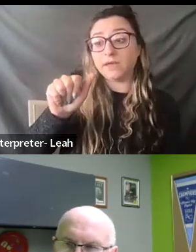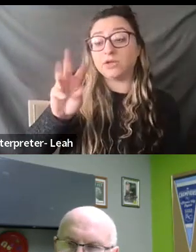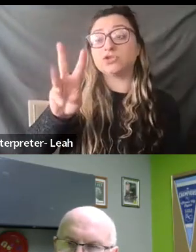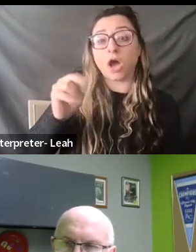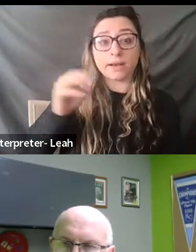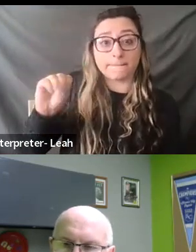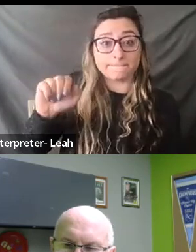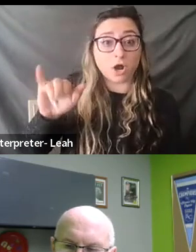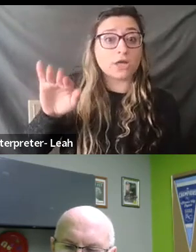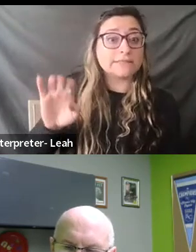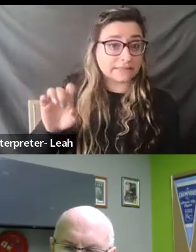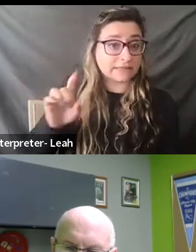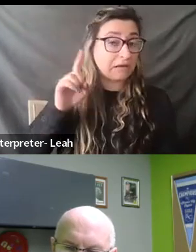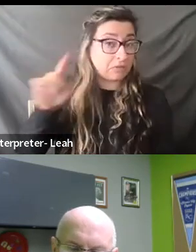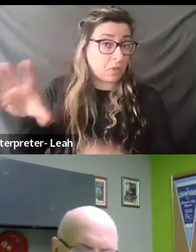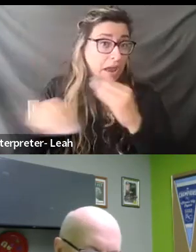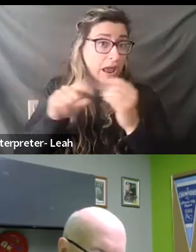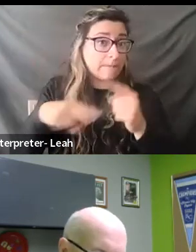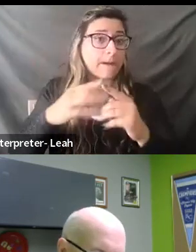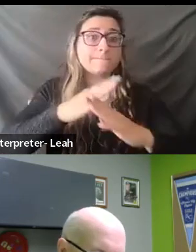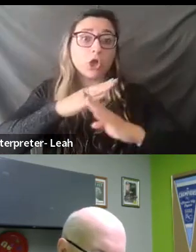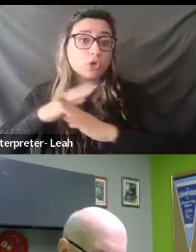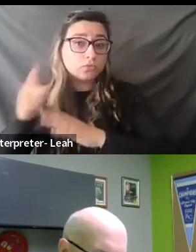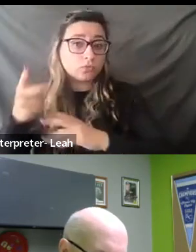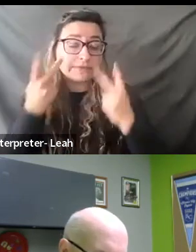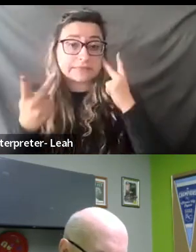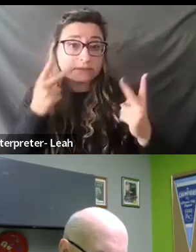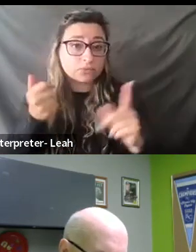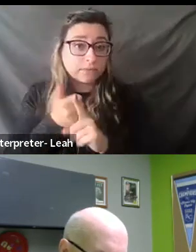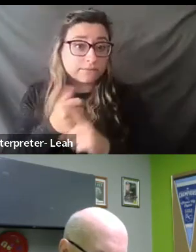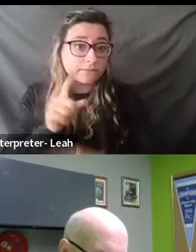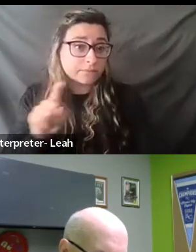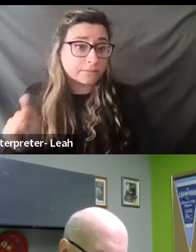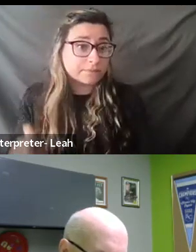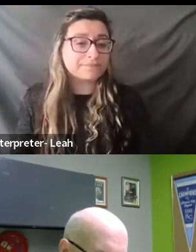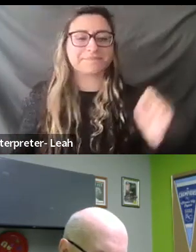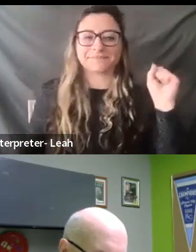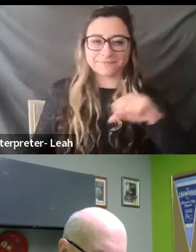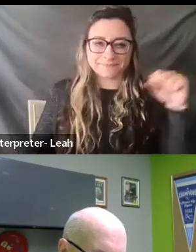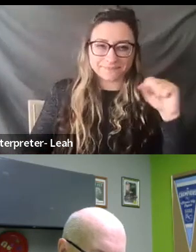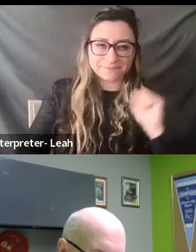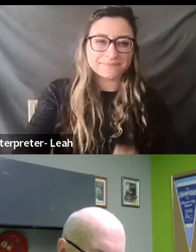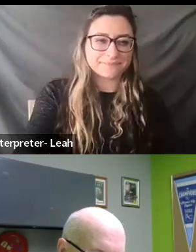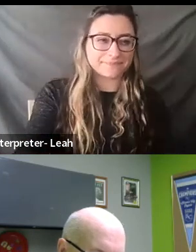You both bring up really important points and I really appreciate you, Pat, really highlighting some of the things that local folks in the community have expressed and shared and some of these key points around trust and information and how folks are getting it and informed decision-making and the different perspectives that everyone has and making sure that everyone still has that access to the information to make that informed decision.